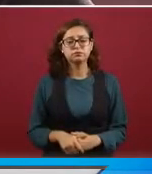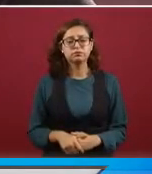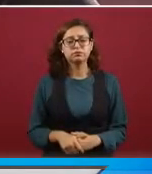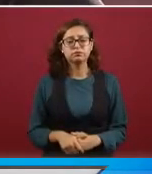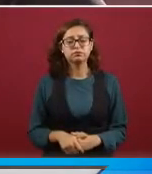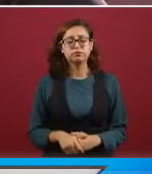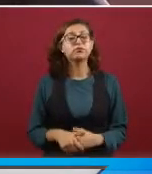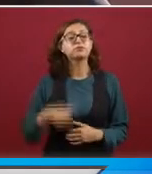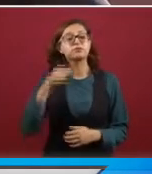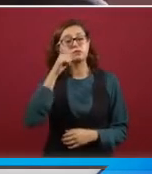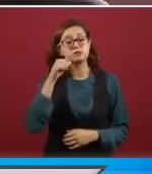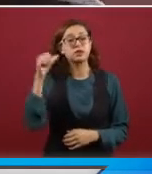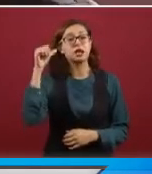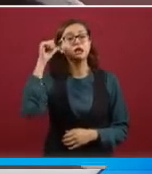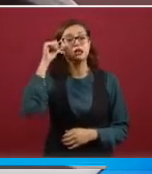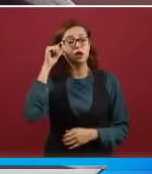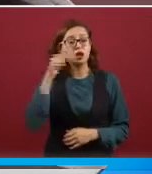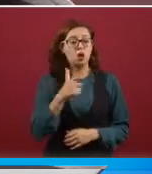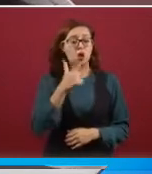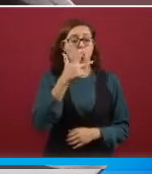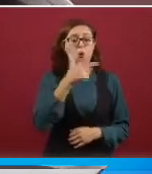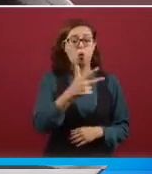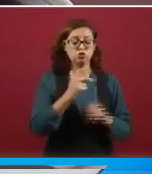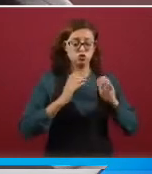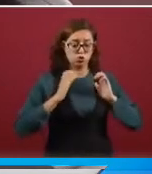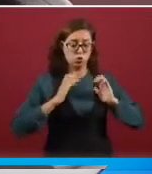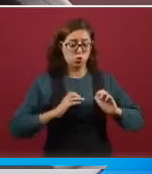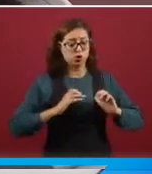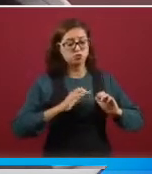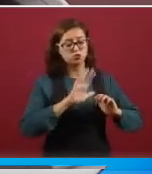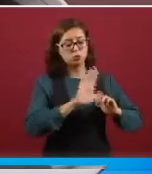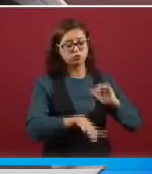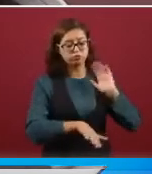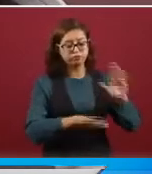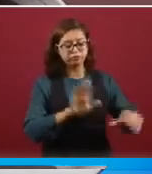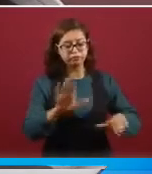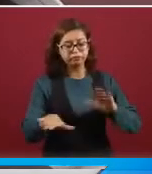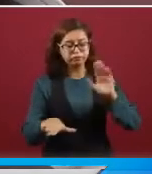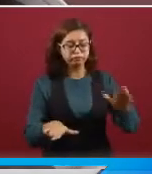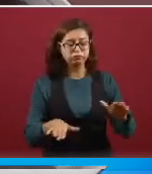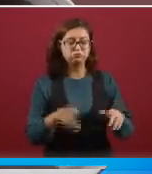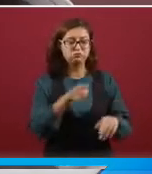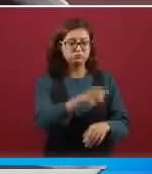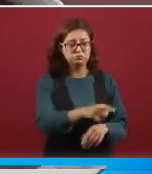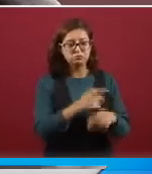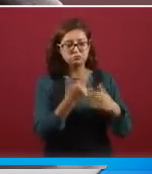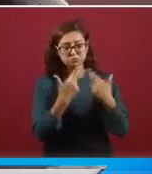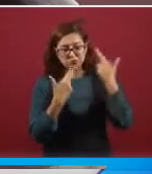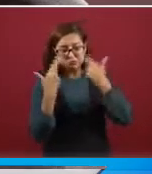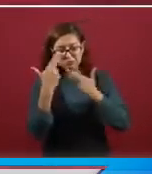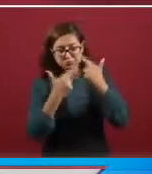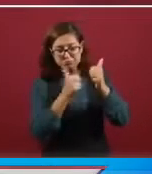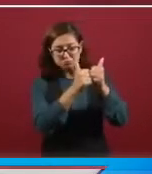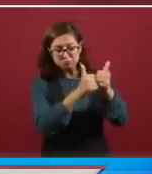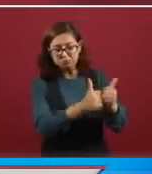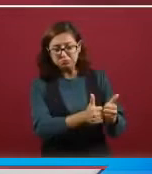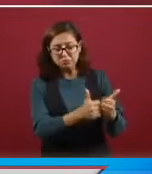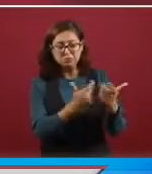The sale of weapons and their internment to the country that is directly related to violence and organized crime in Mexico is a very important issue